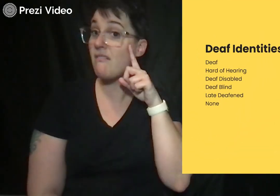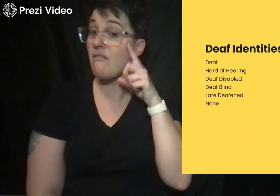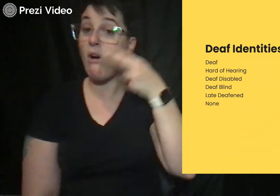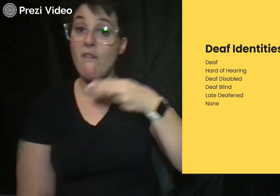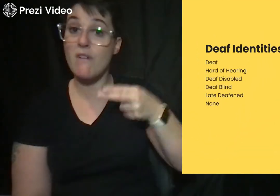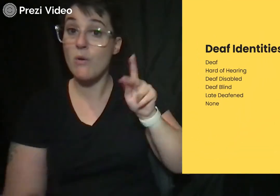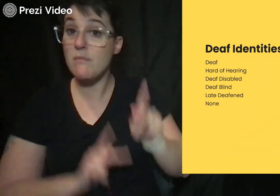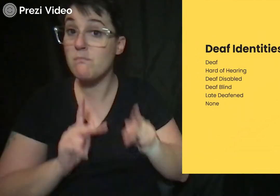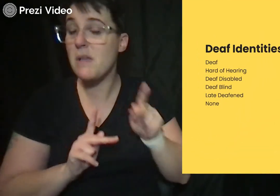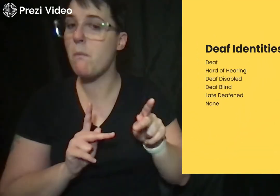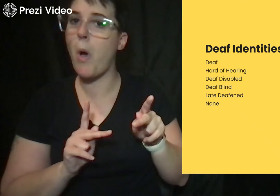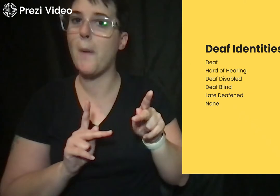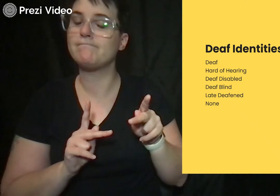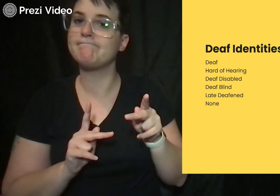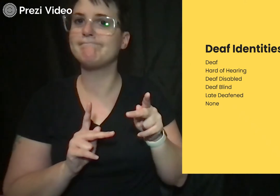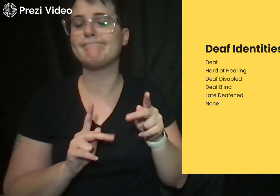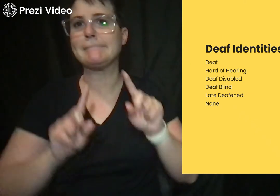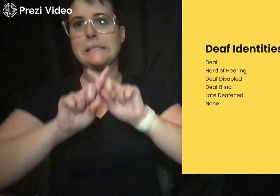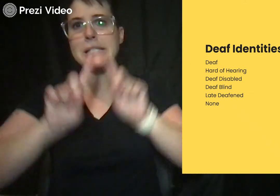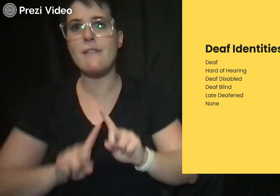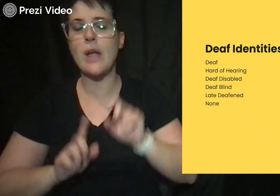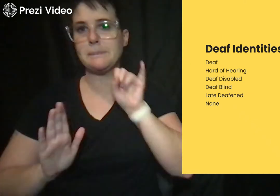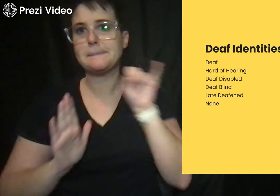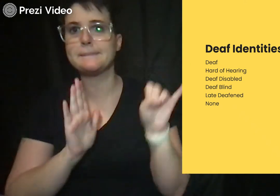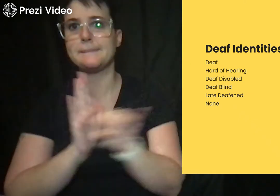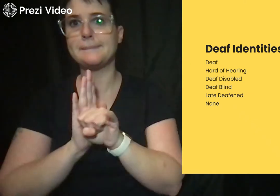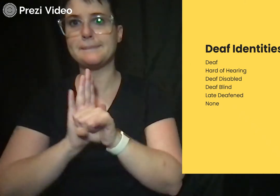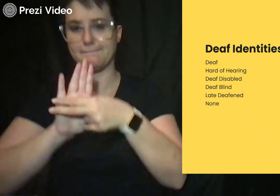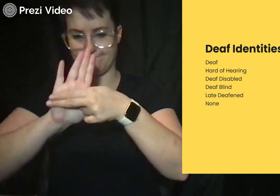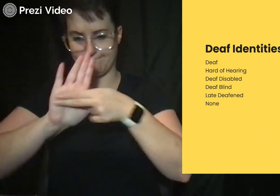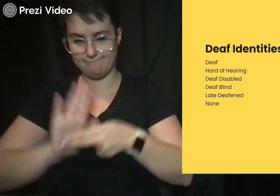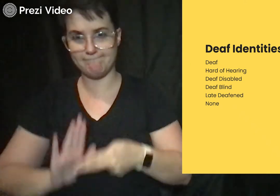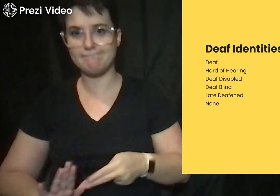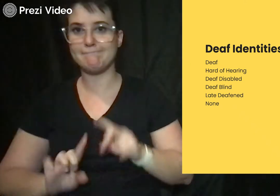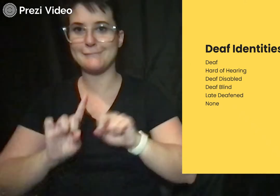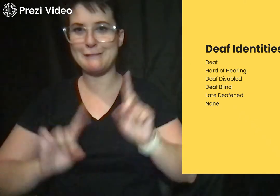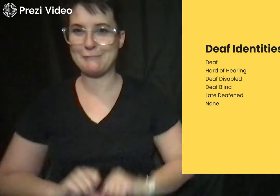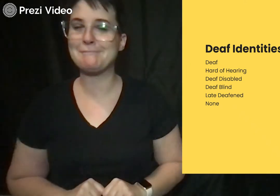DHH people may have a variety of Deaf identities